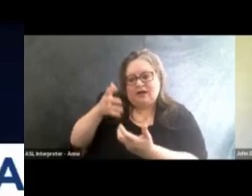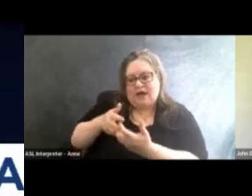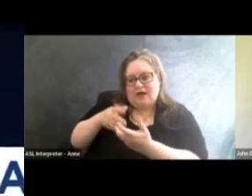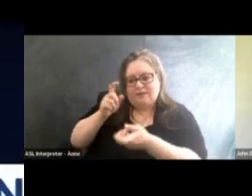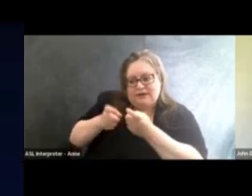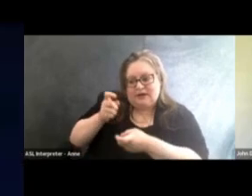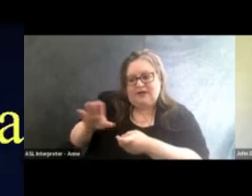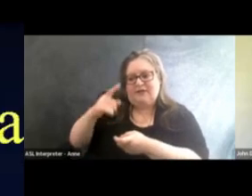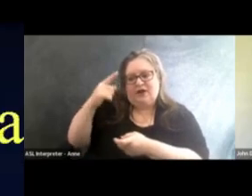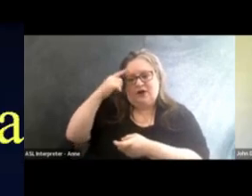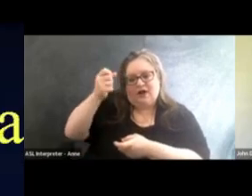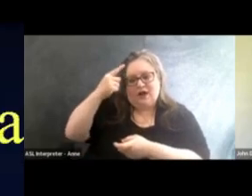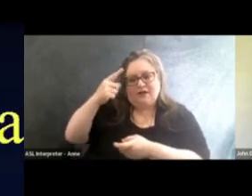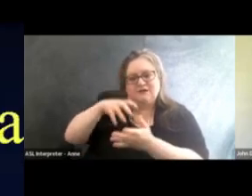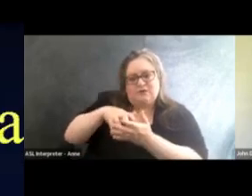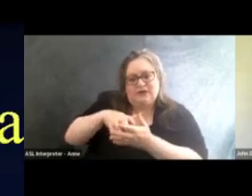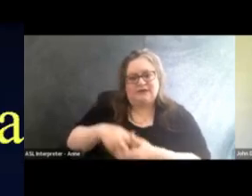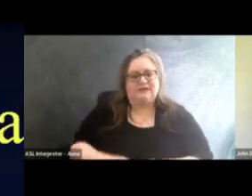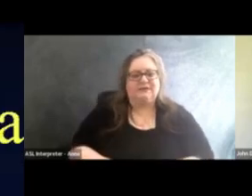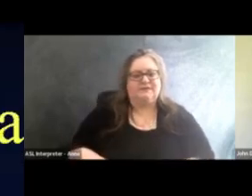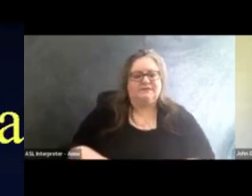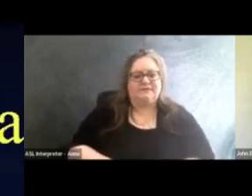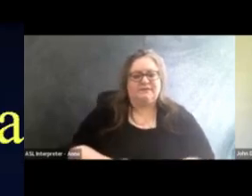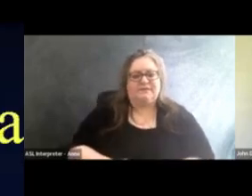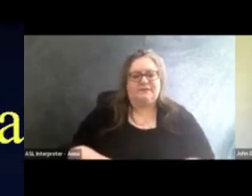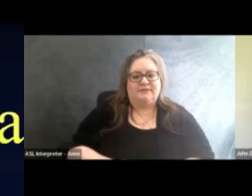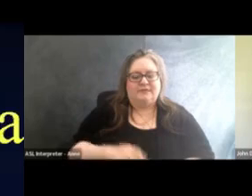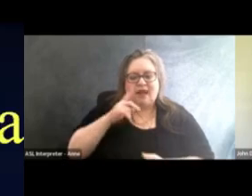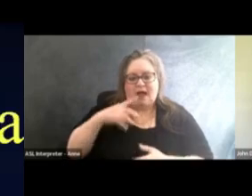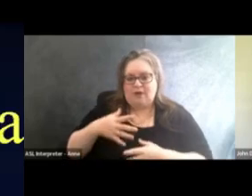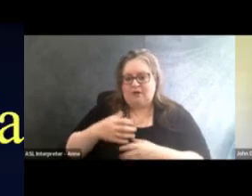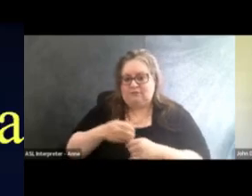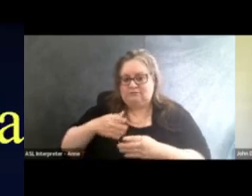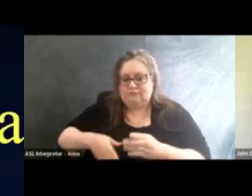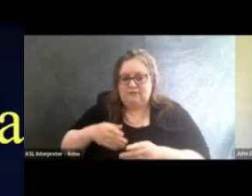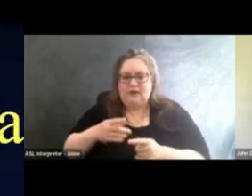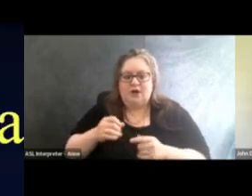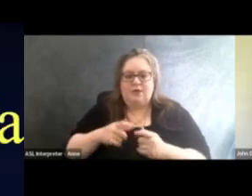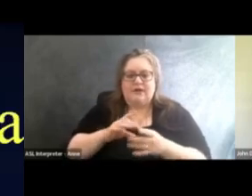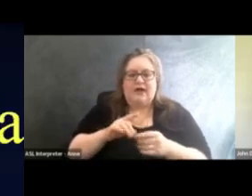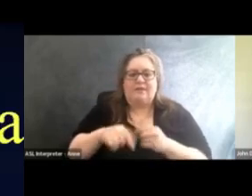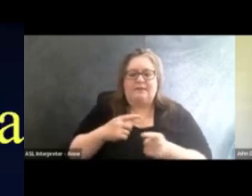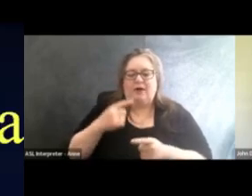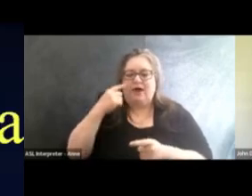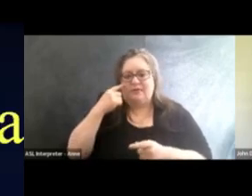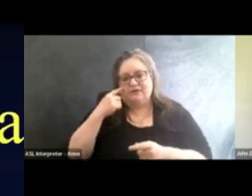weaknesses? I'm going to wrap up here with just a comment about observation. I already said it